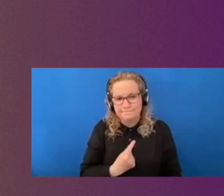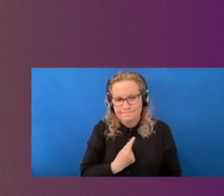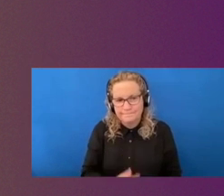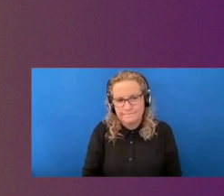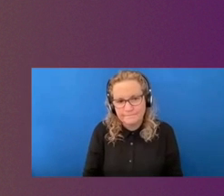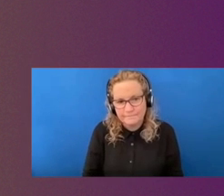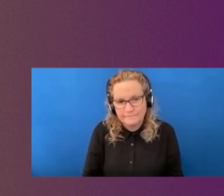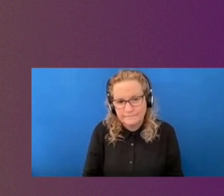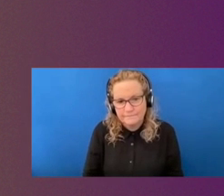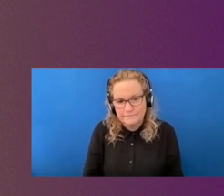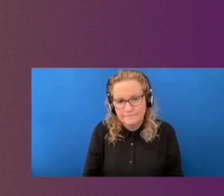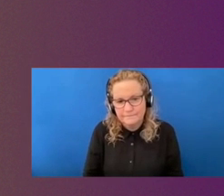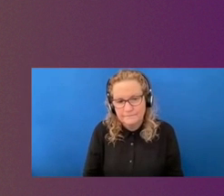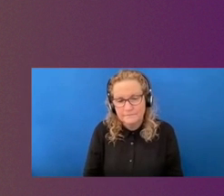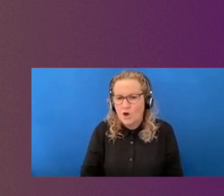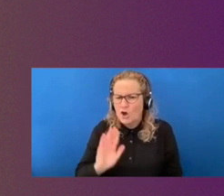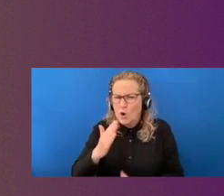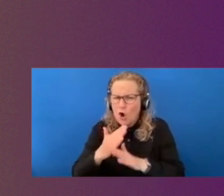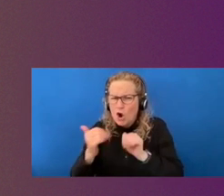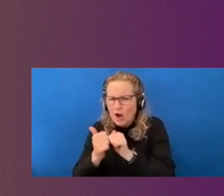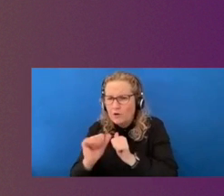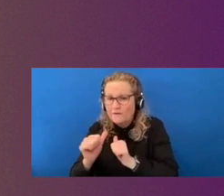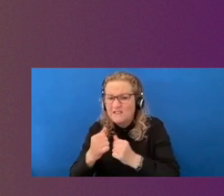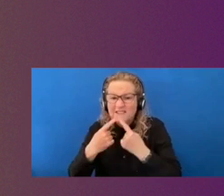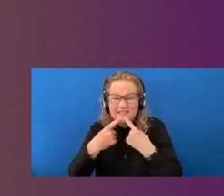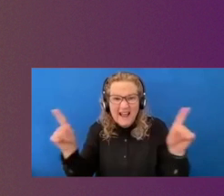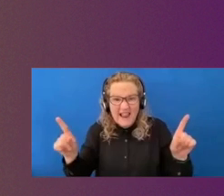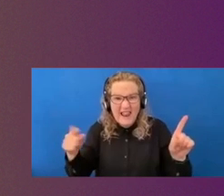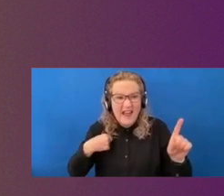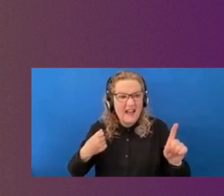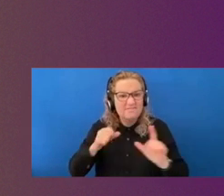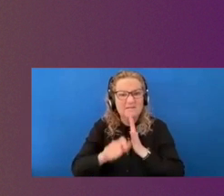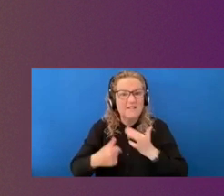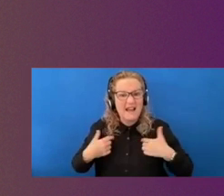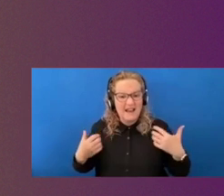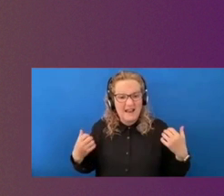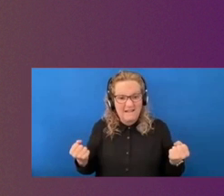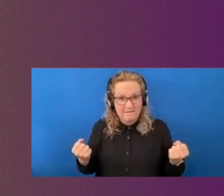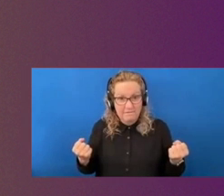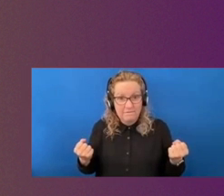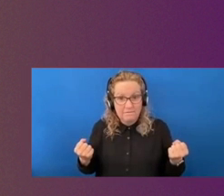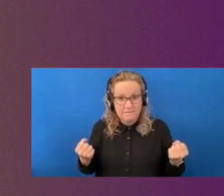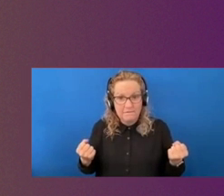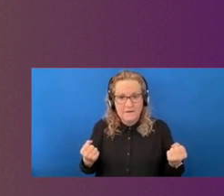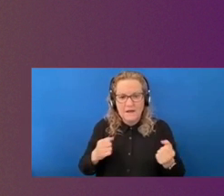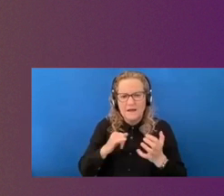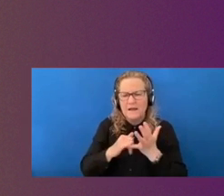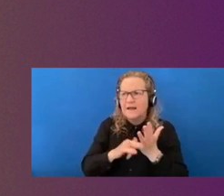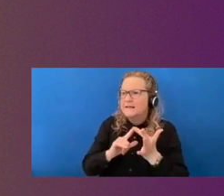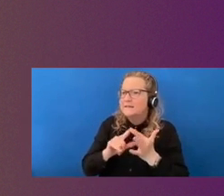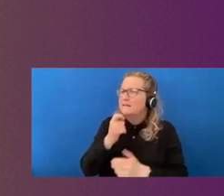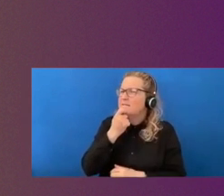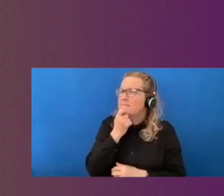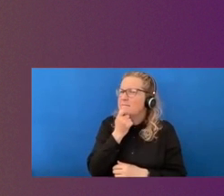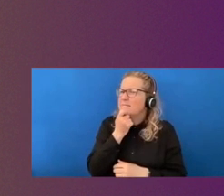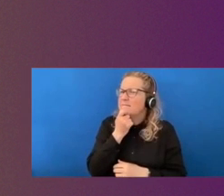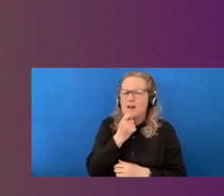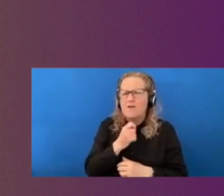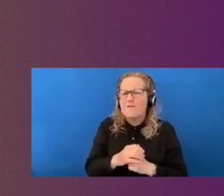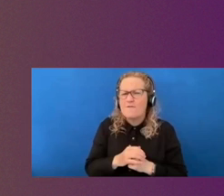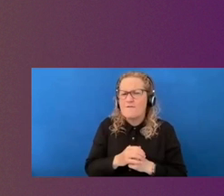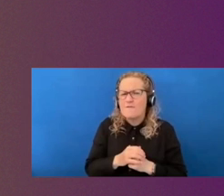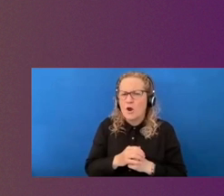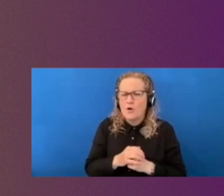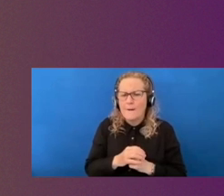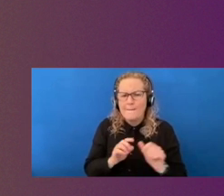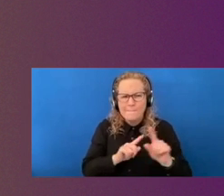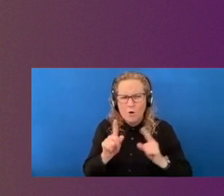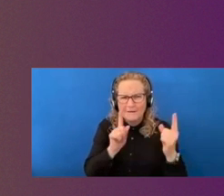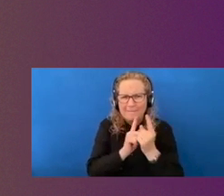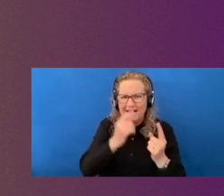to all of your colleagues um I actually haven't no I mean I most would have met me in person um but